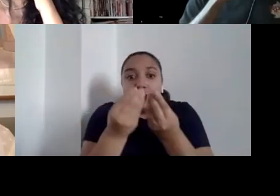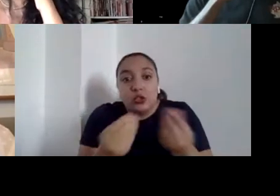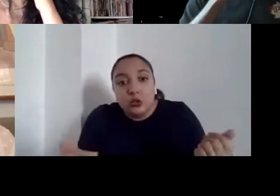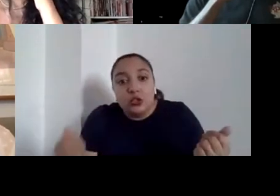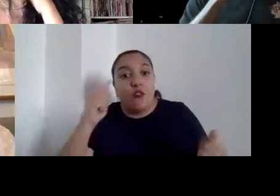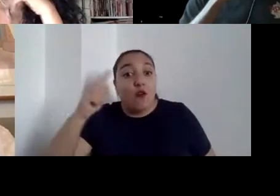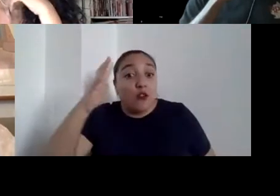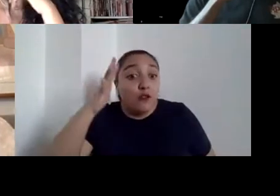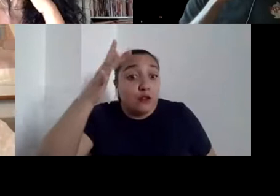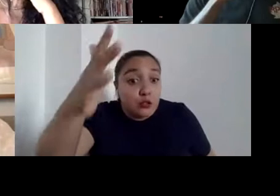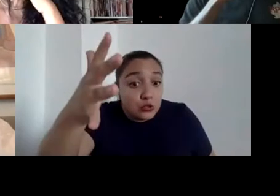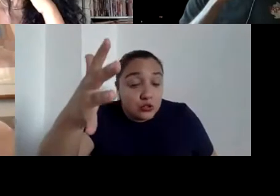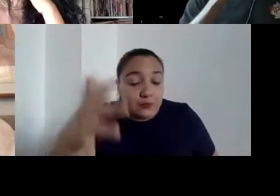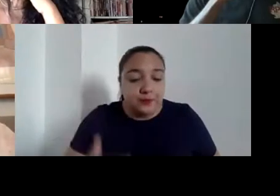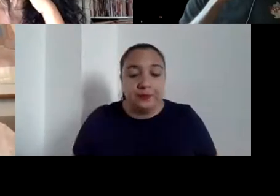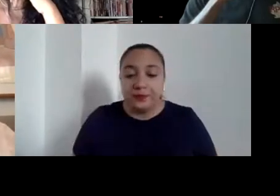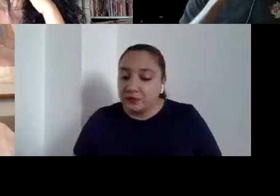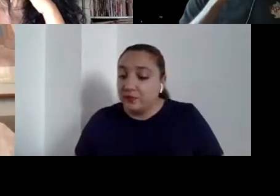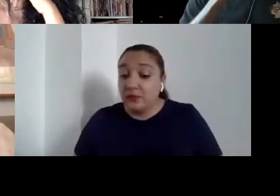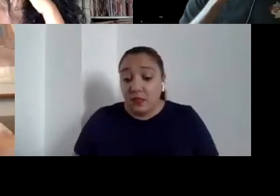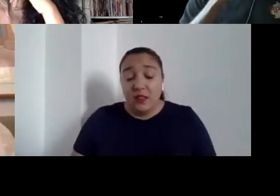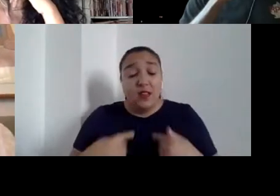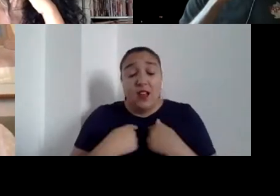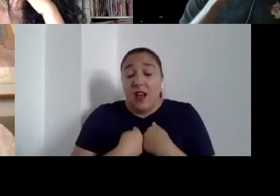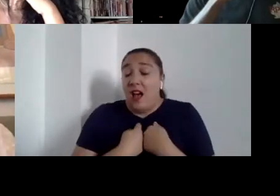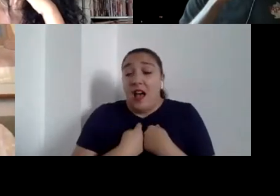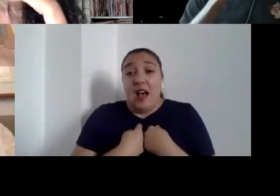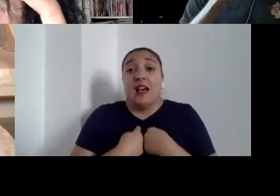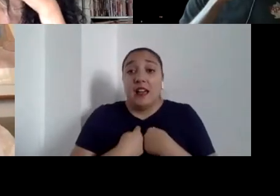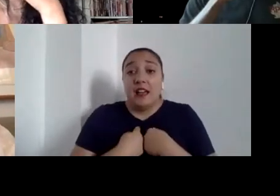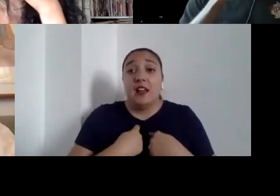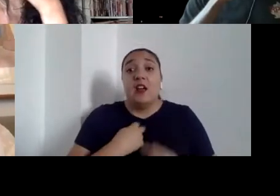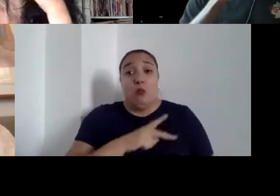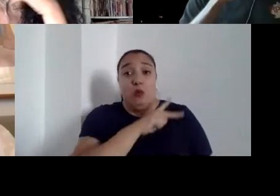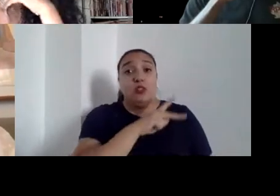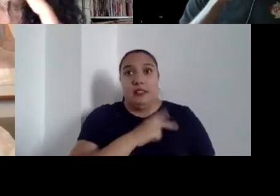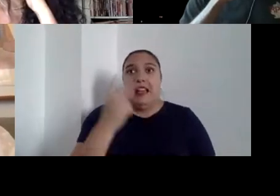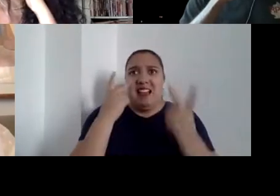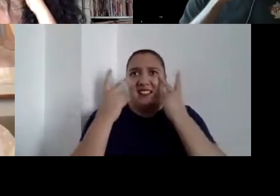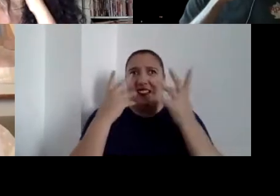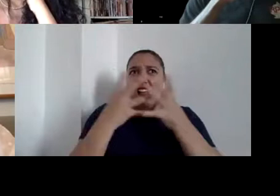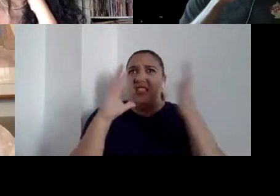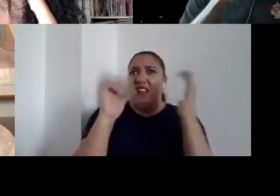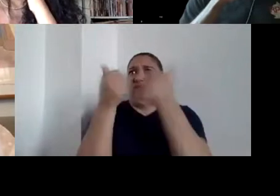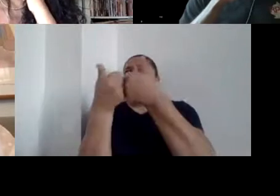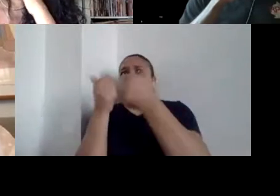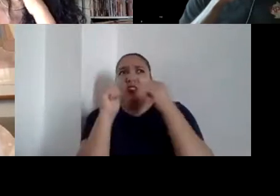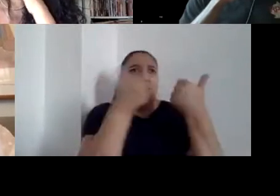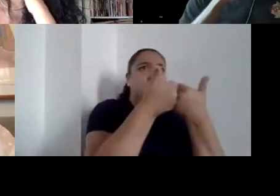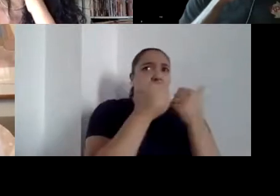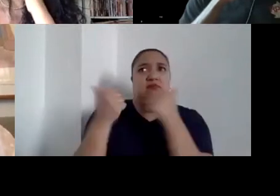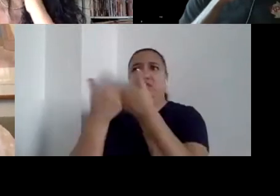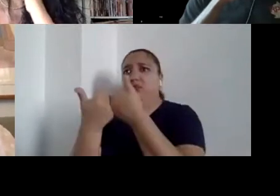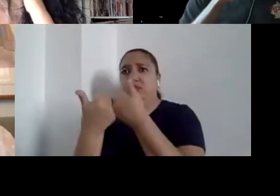I'm personally running up against a lot of practical obstacles, but it does